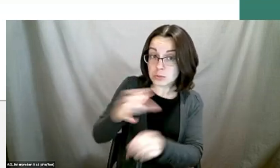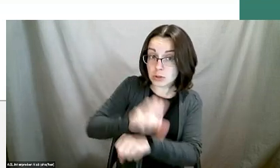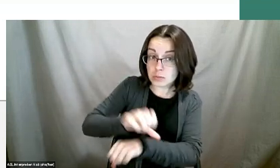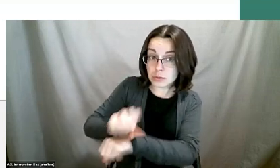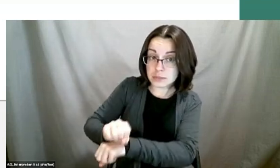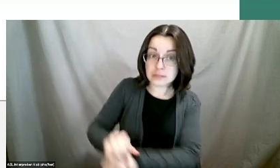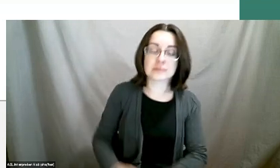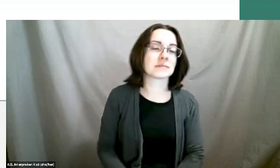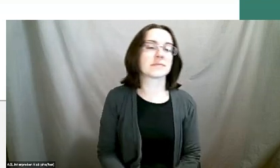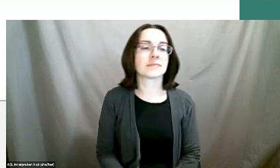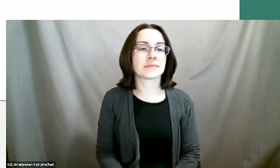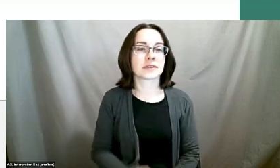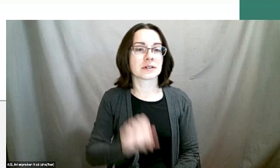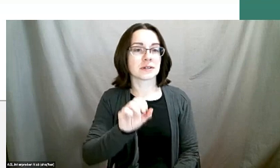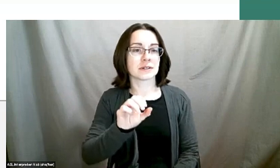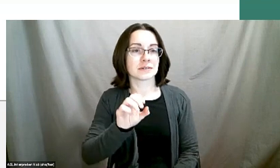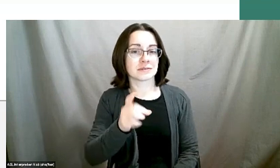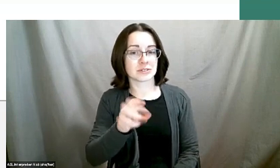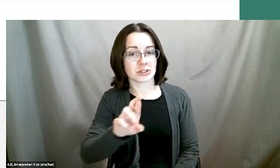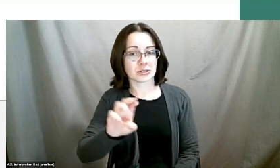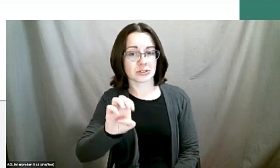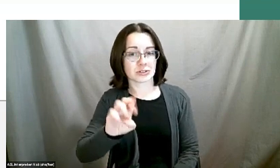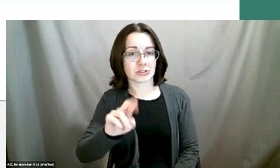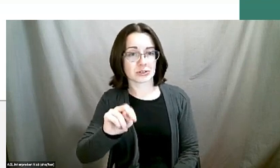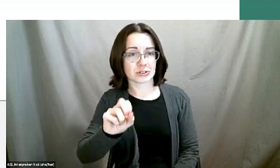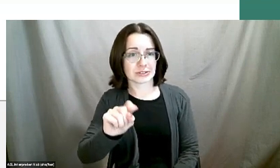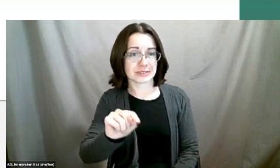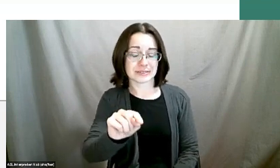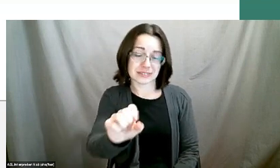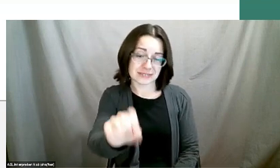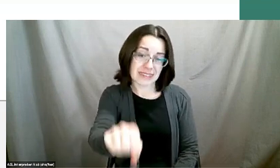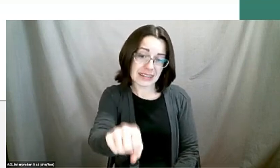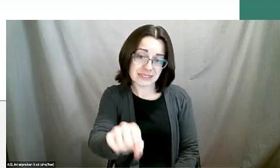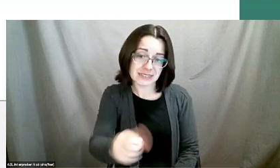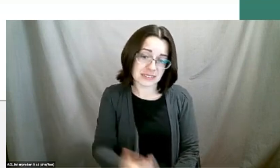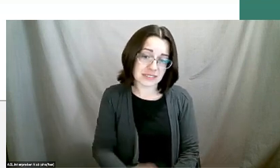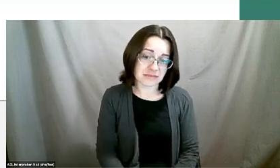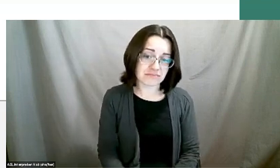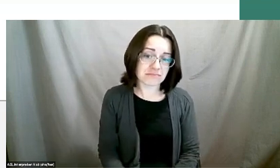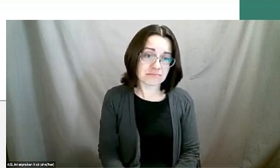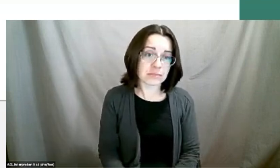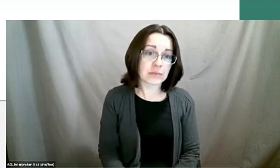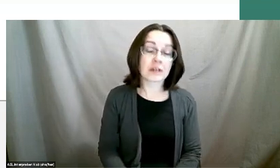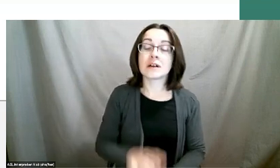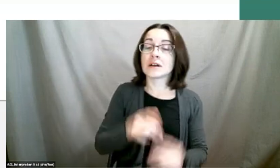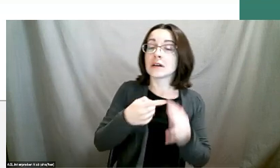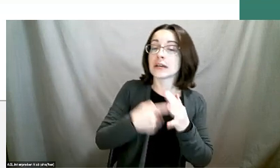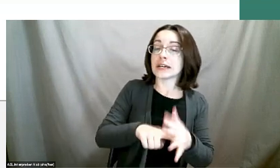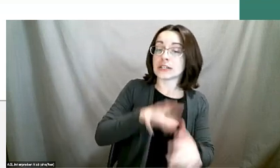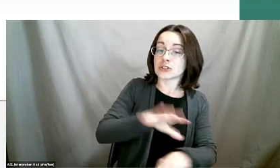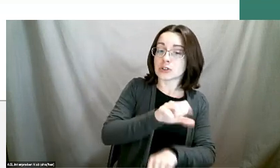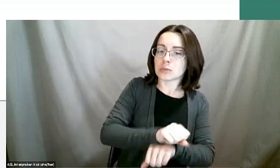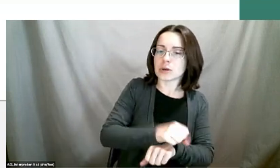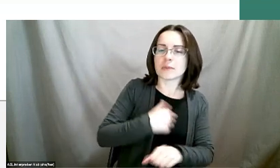Yes, they would be I would do the initial as like an intake visit and not charge